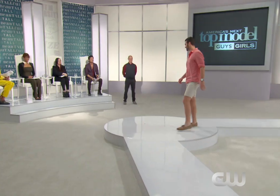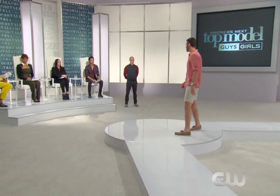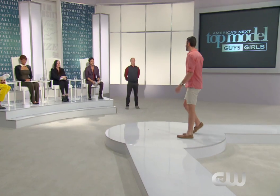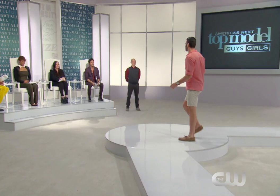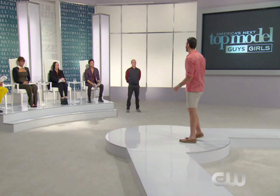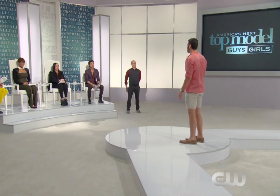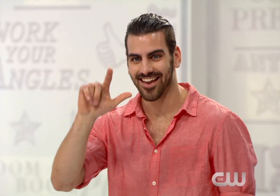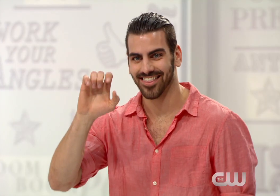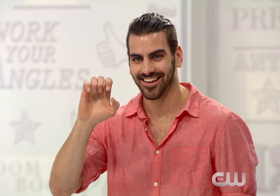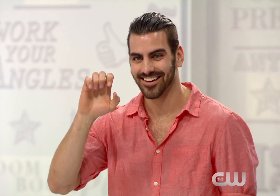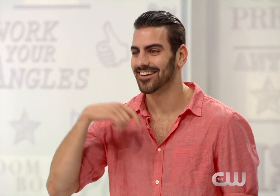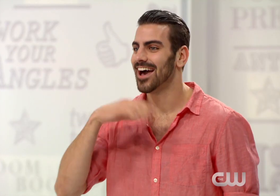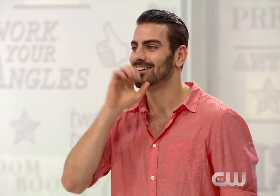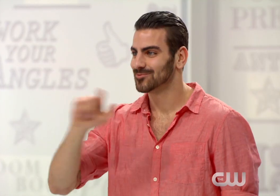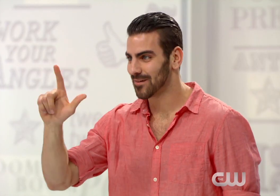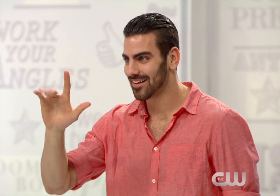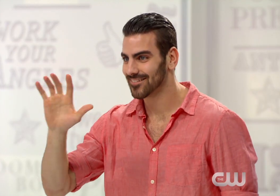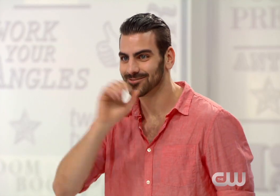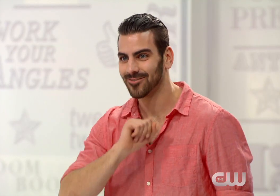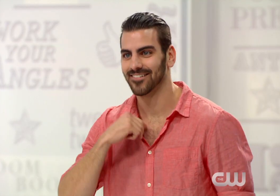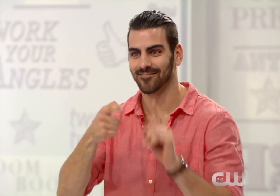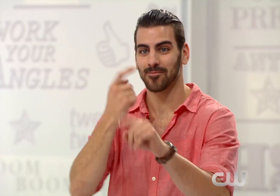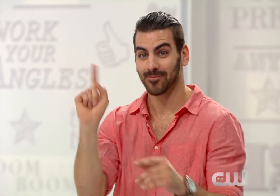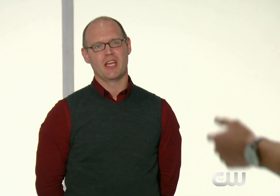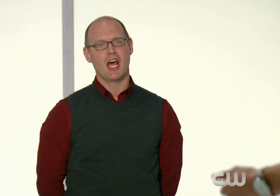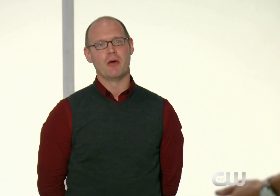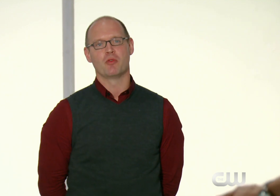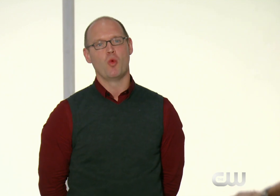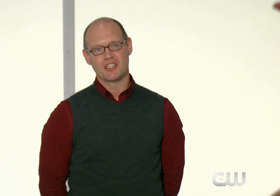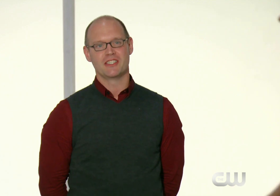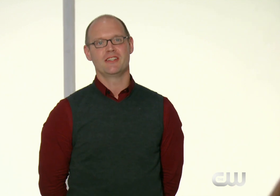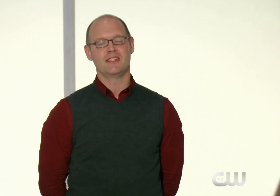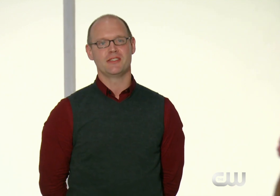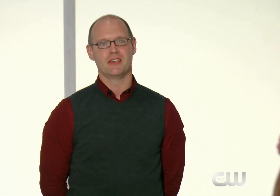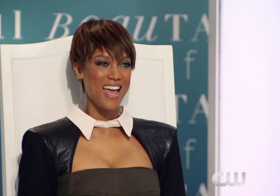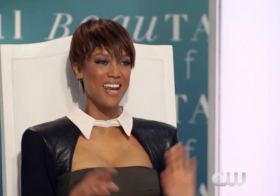Hi! I’m Nyle, I’m 25 years old, and I’m from Washington DC.